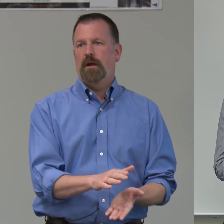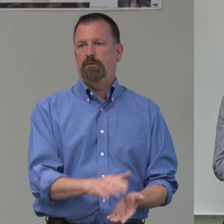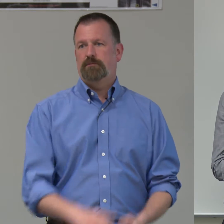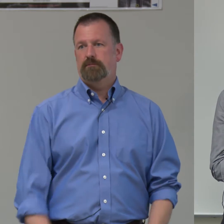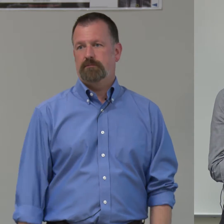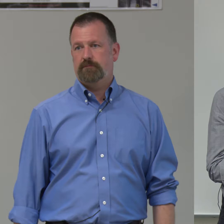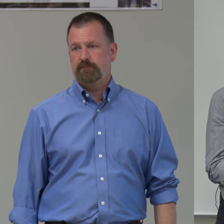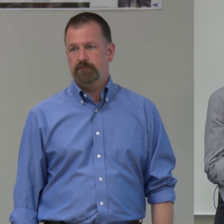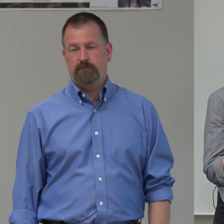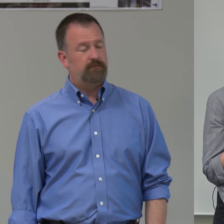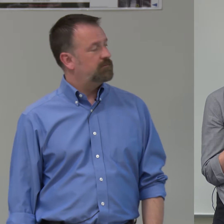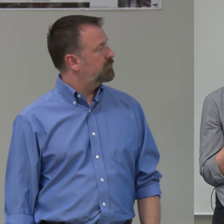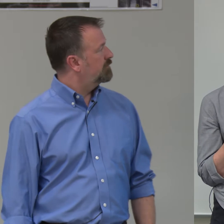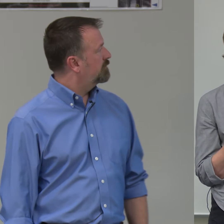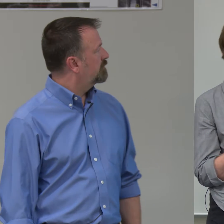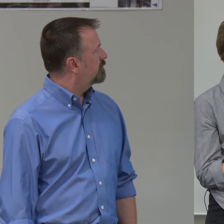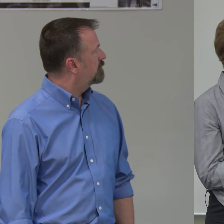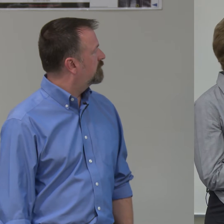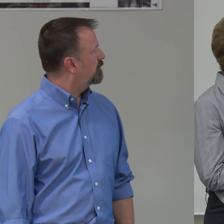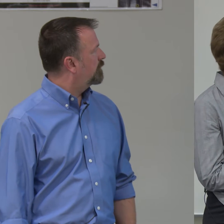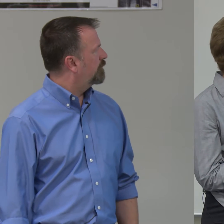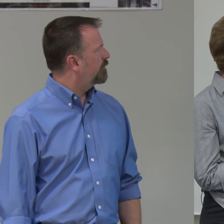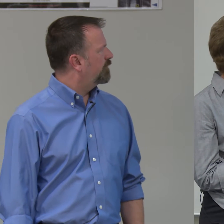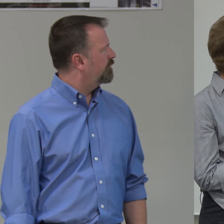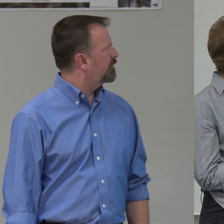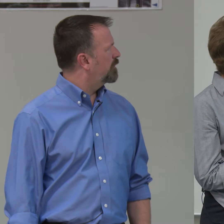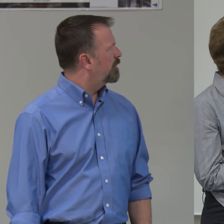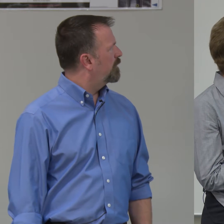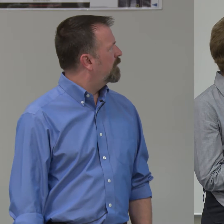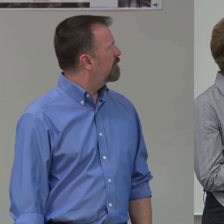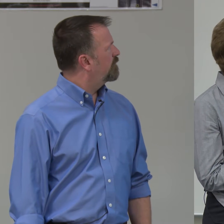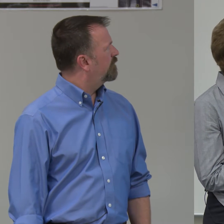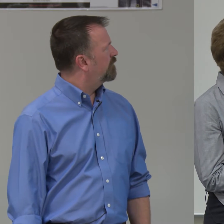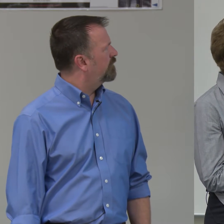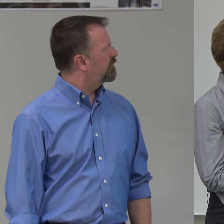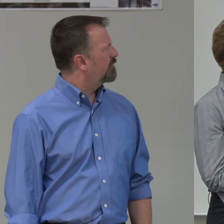so the question I had was how do these alterations